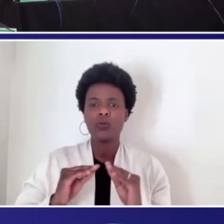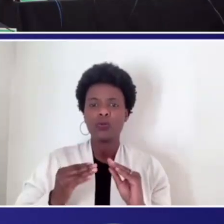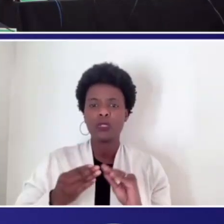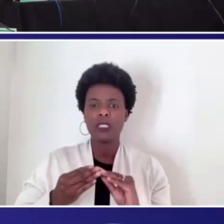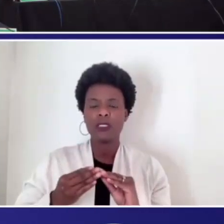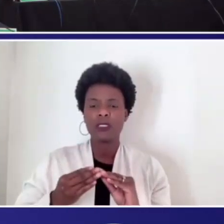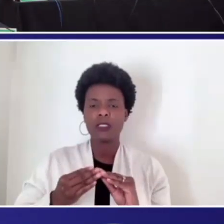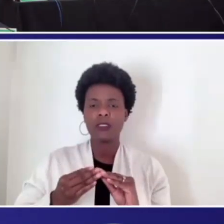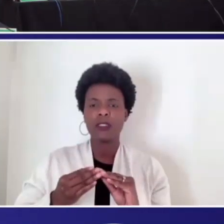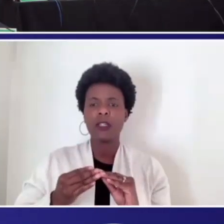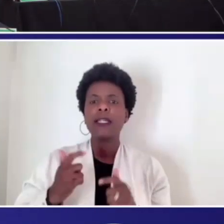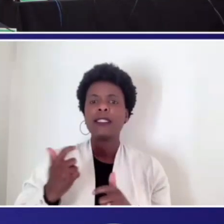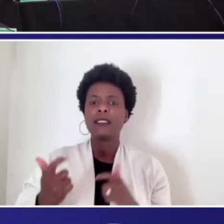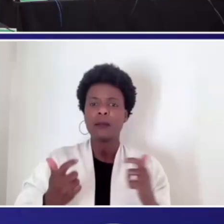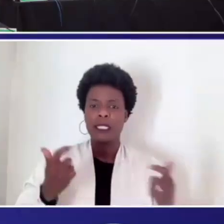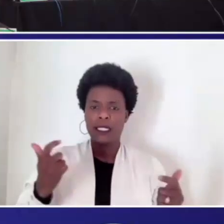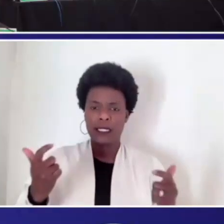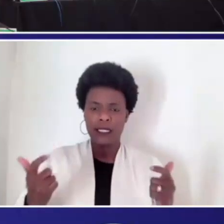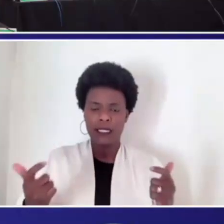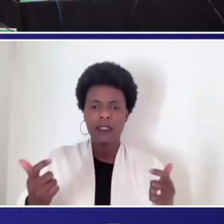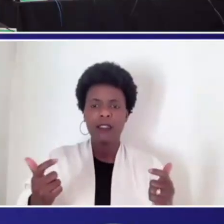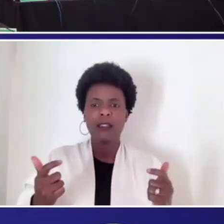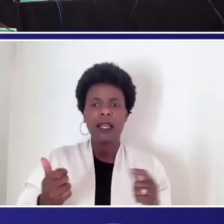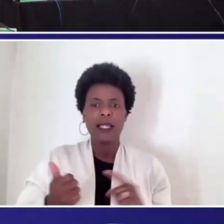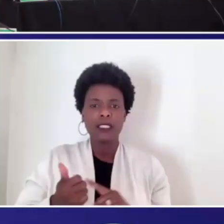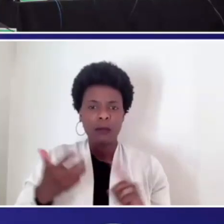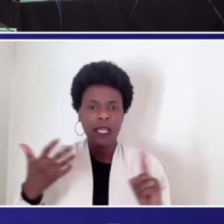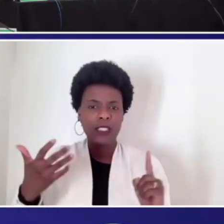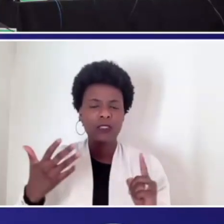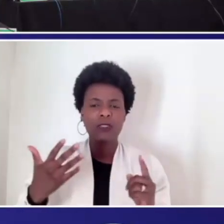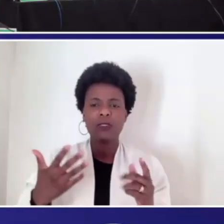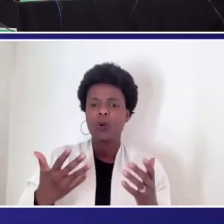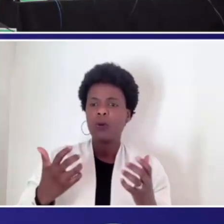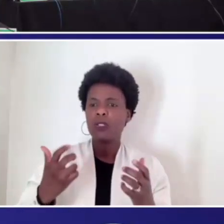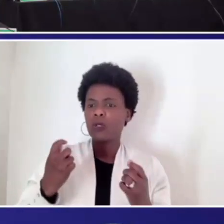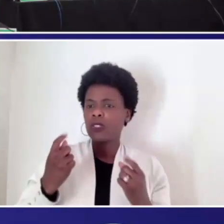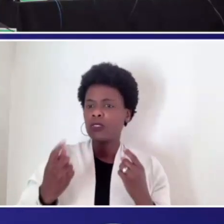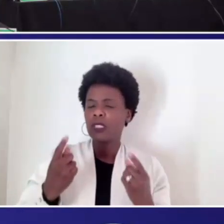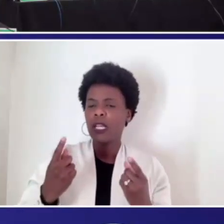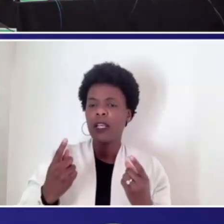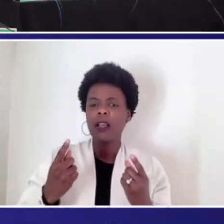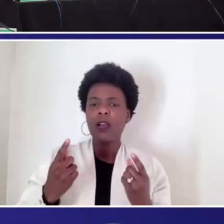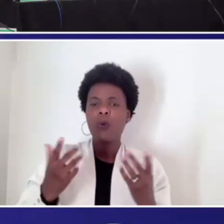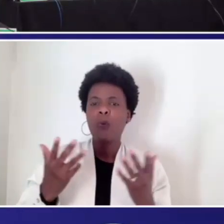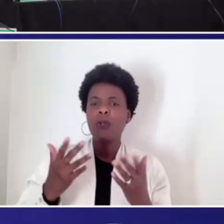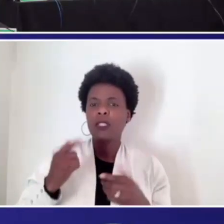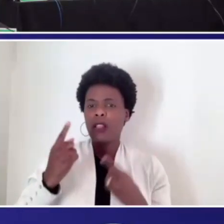It's a very big expansion. So I think we really just want to understand, you know, what went into the thought process and how these groupings fit together.